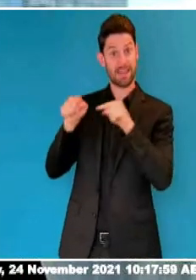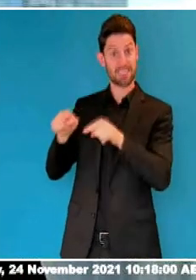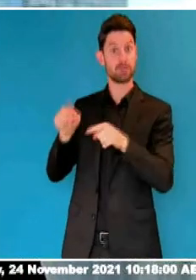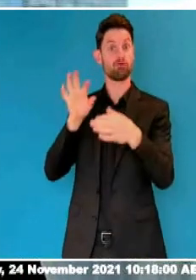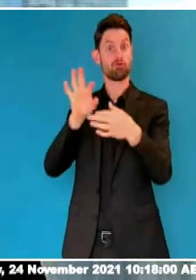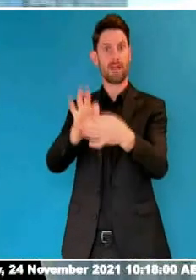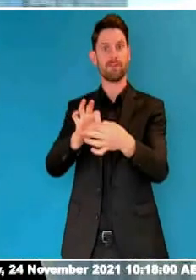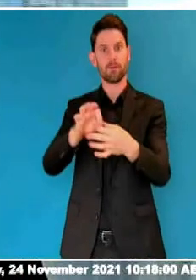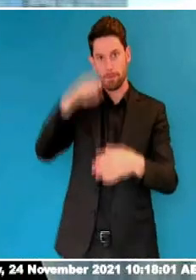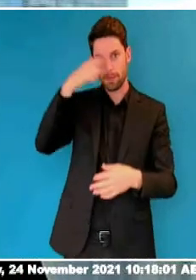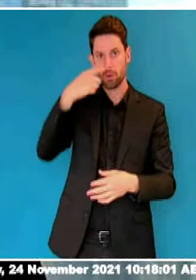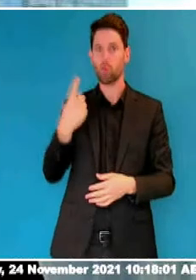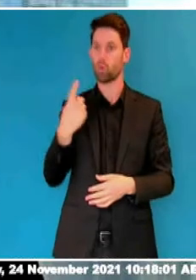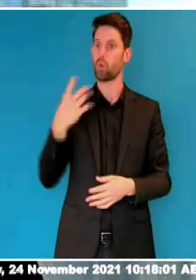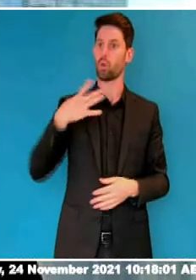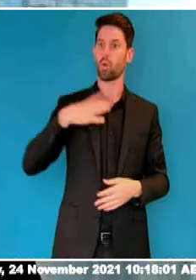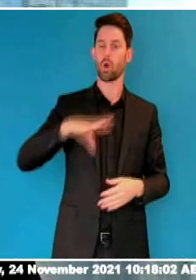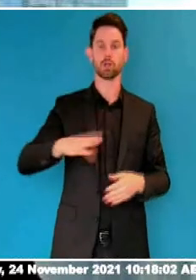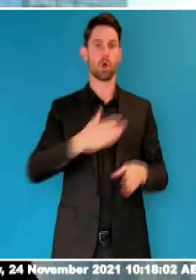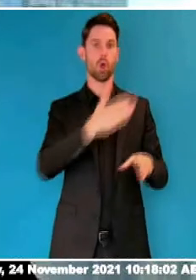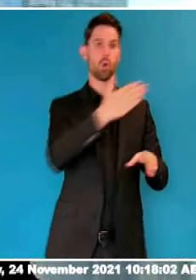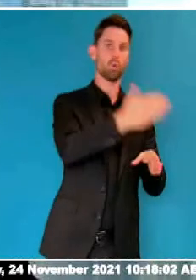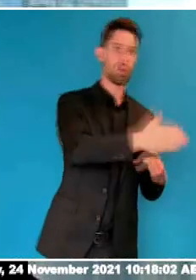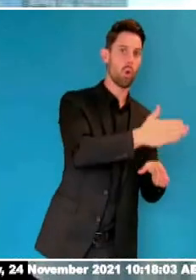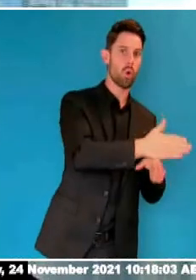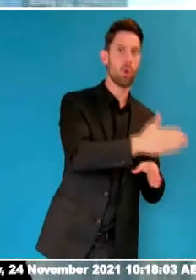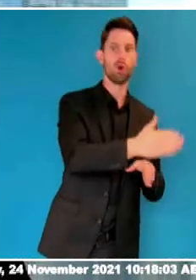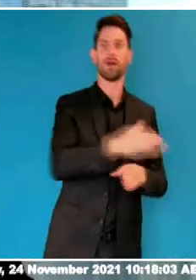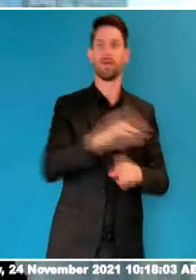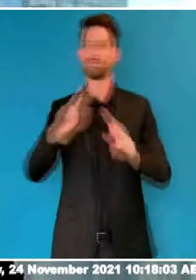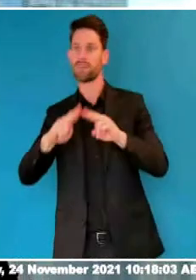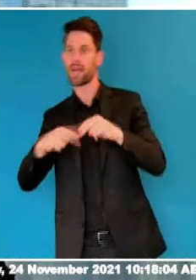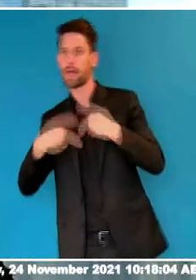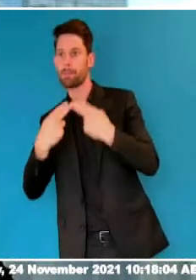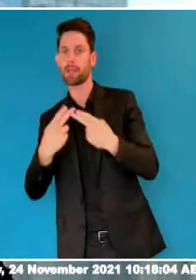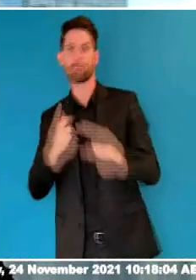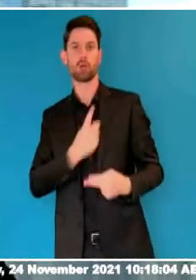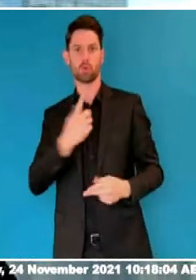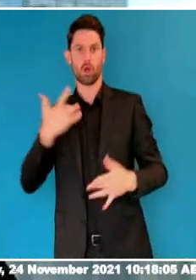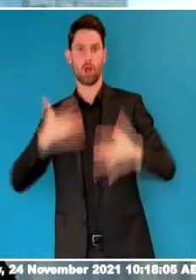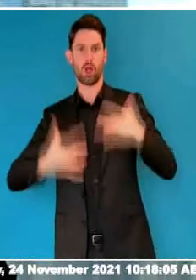balance their work life and family needs? That's right, yes.